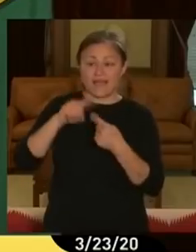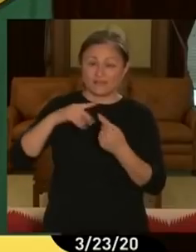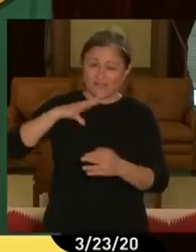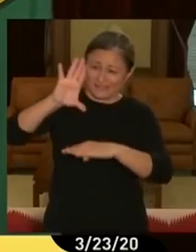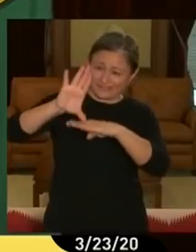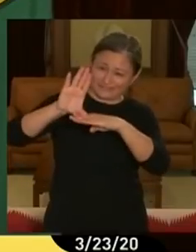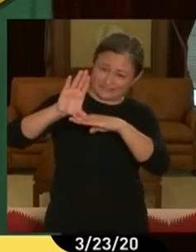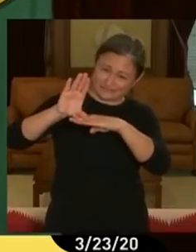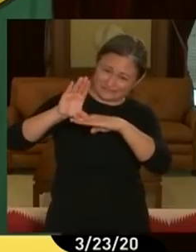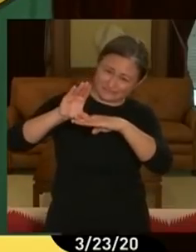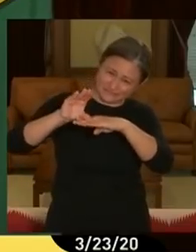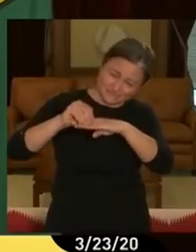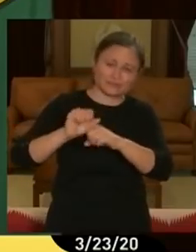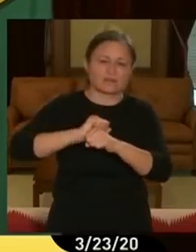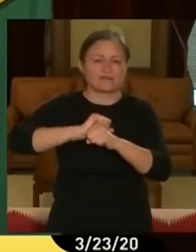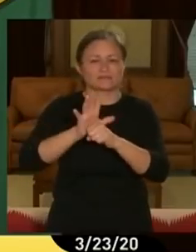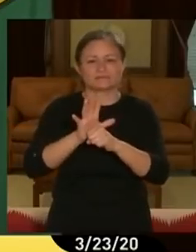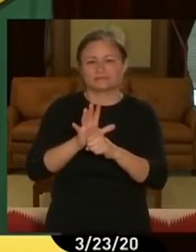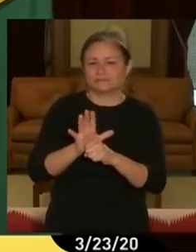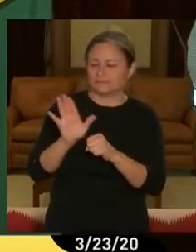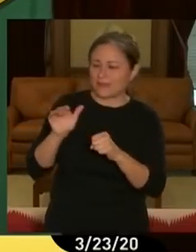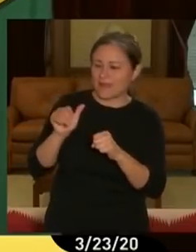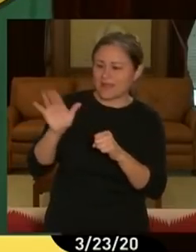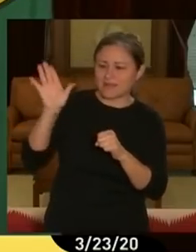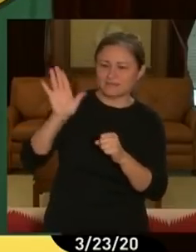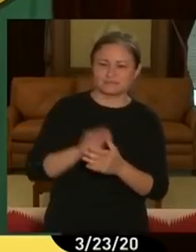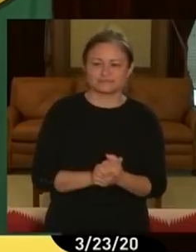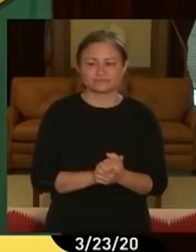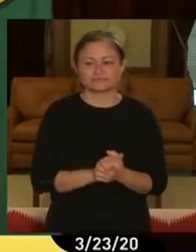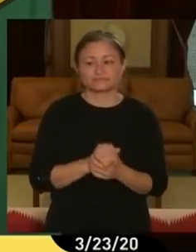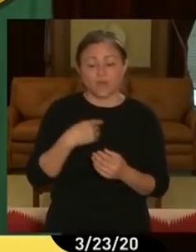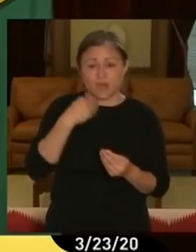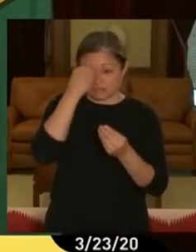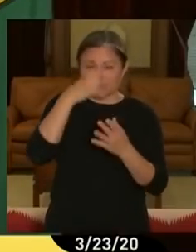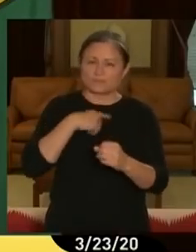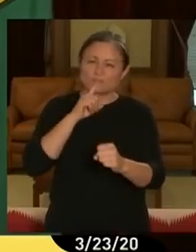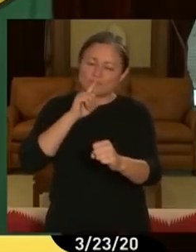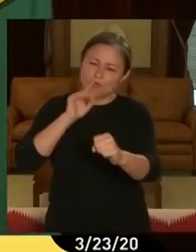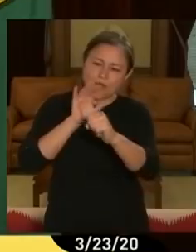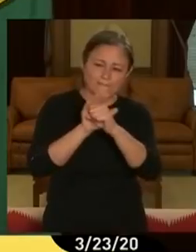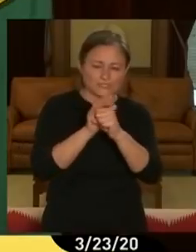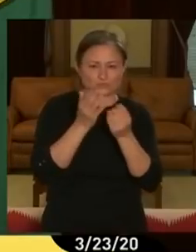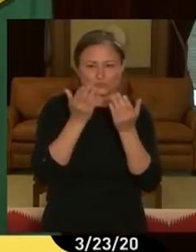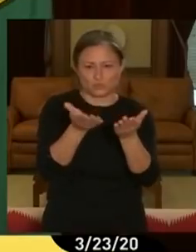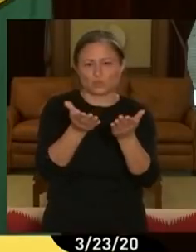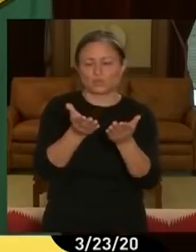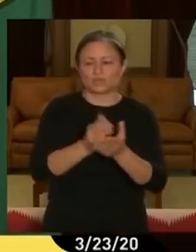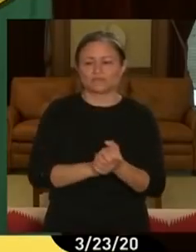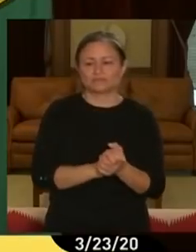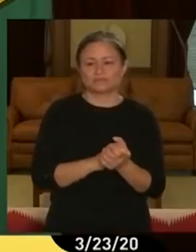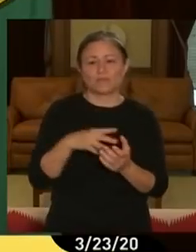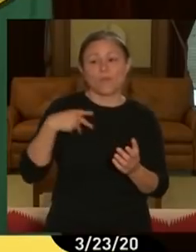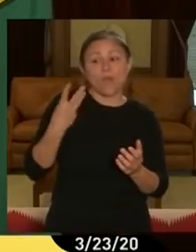IN WASHINGTON FOR A WHILE, BUT WE WILL KEEP WORKING MILLION THIS PANDEMIC IS DEFEATED.